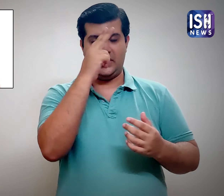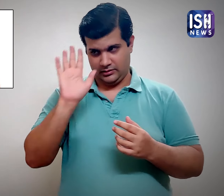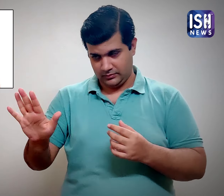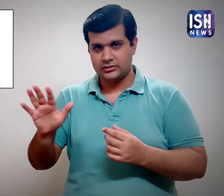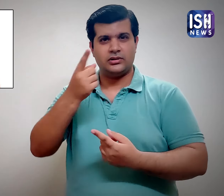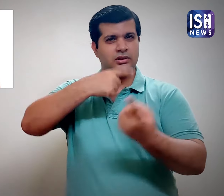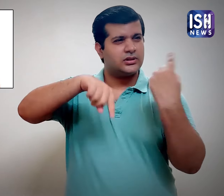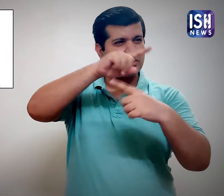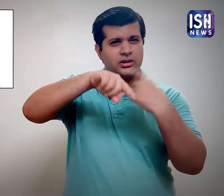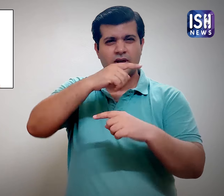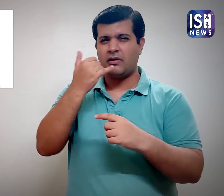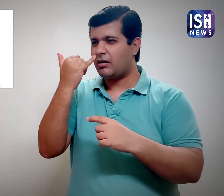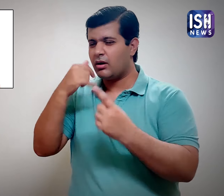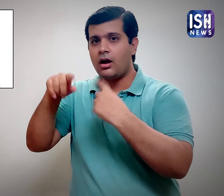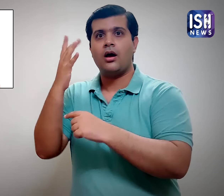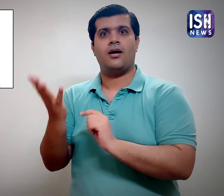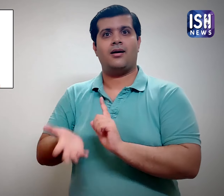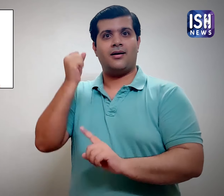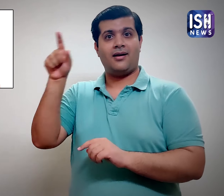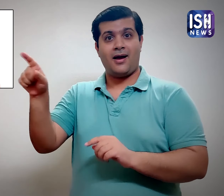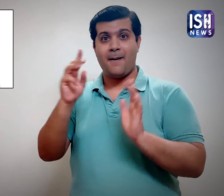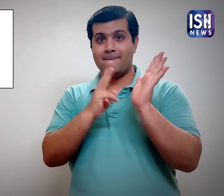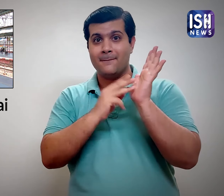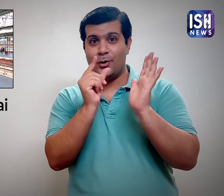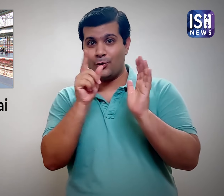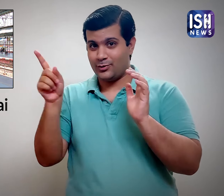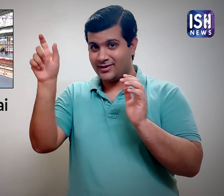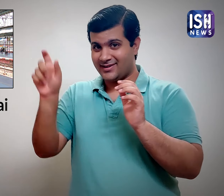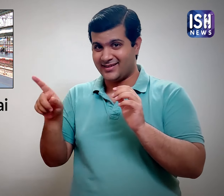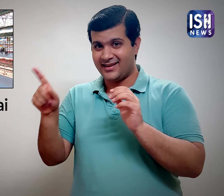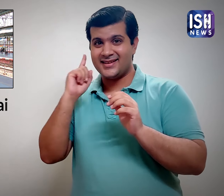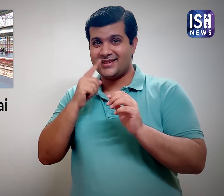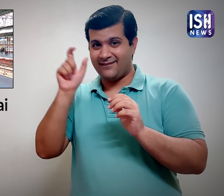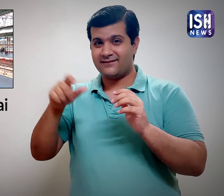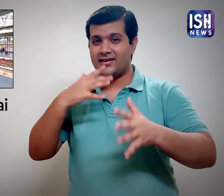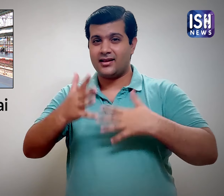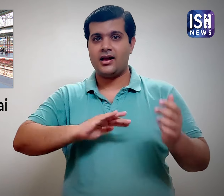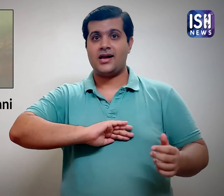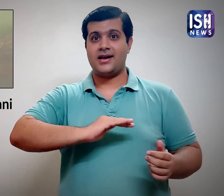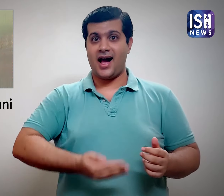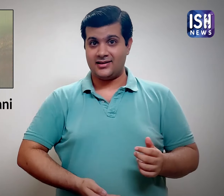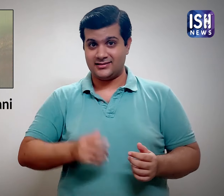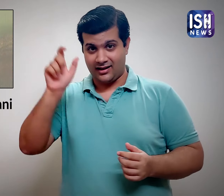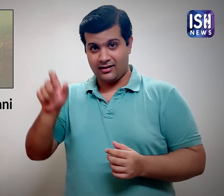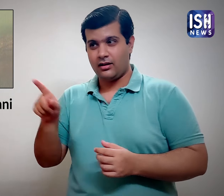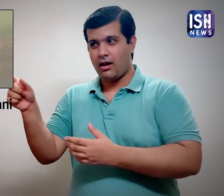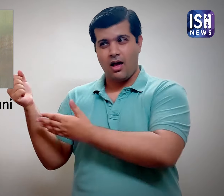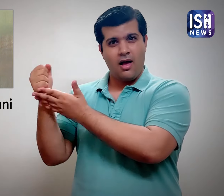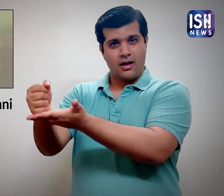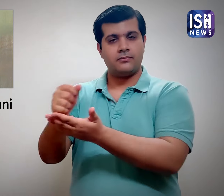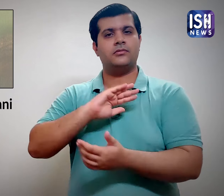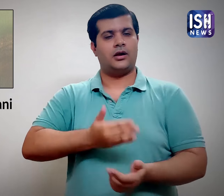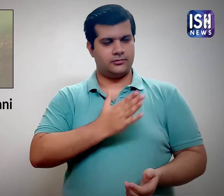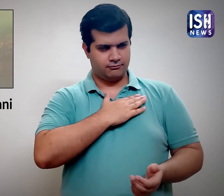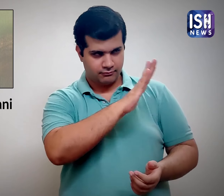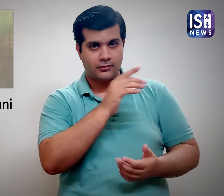He made a few calls and contacted Himanshu Dhirawani - sign name - who agreed to help.